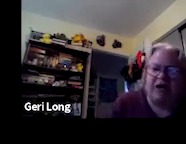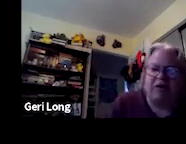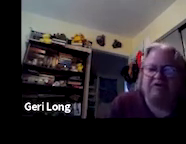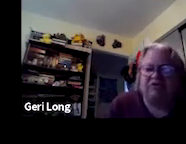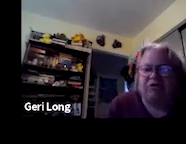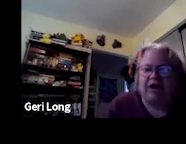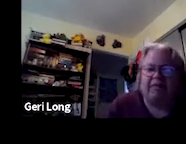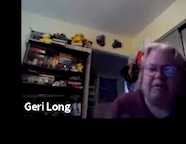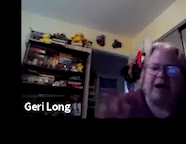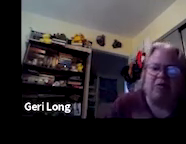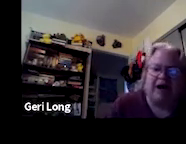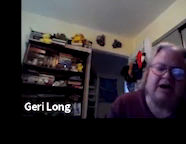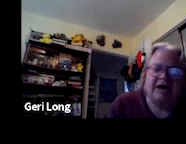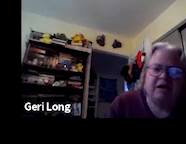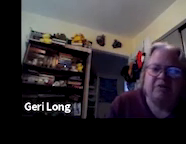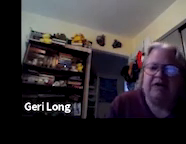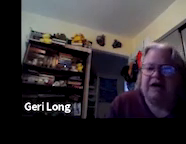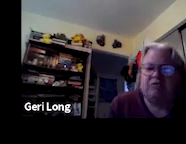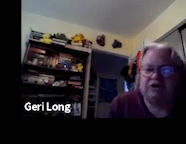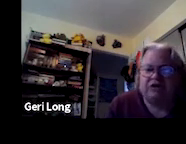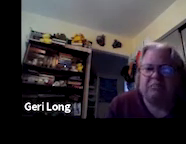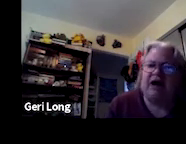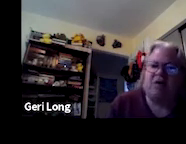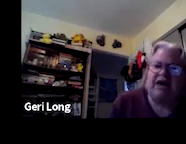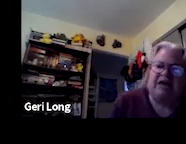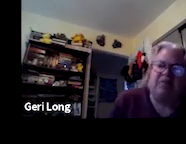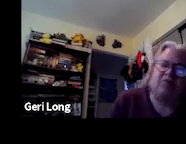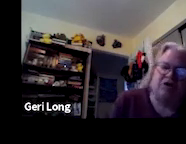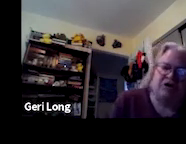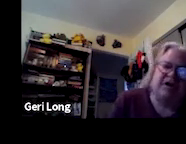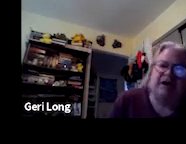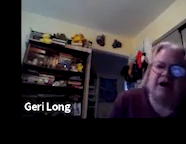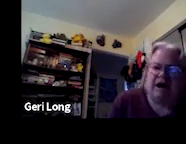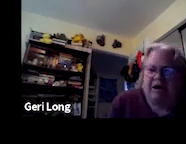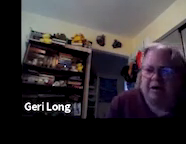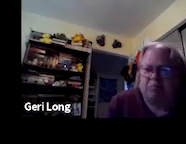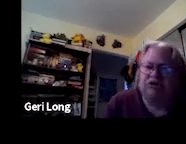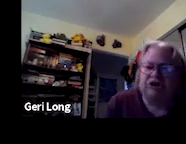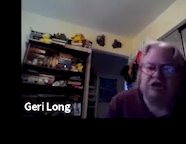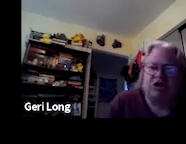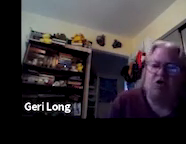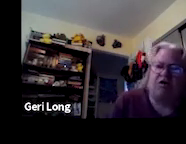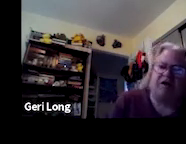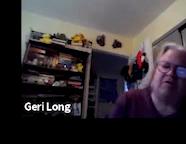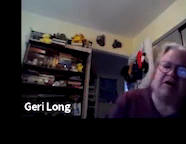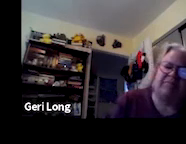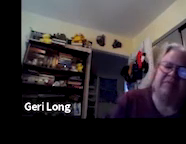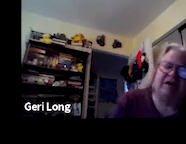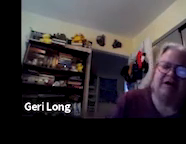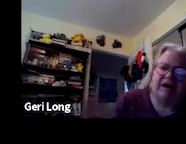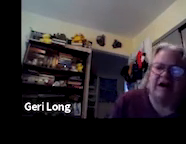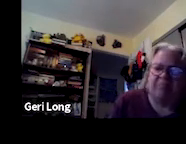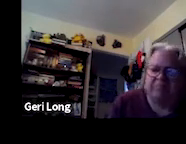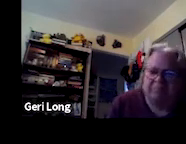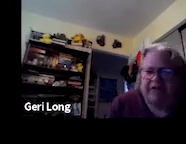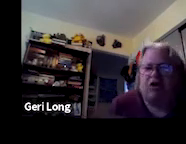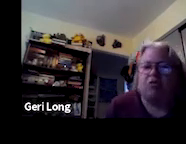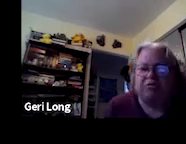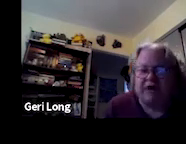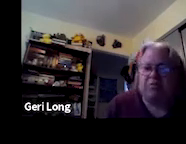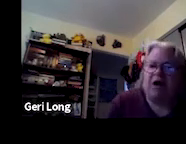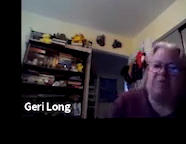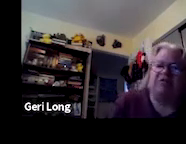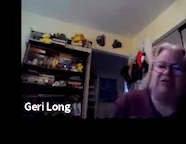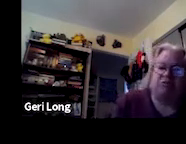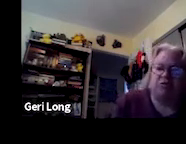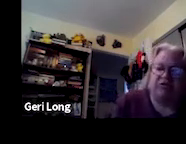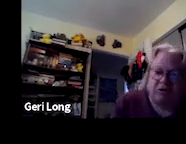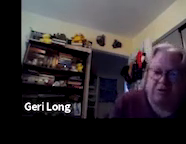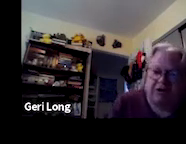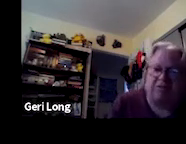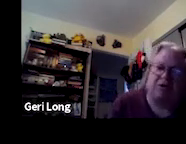Geri Long: So I just wanted to say something about that and kind of to the poway Sir and the poway been quiches the poway neighborhood emergency core there.